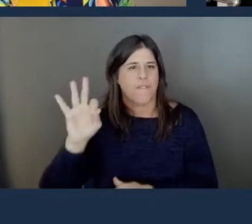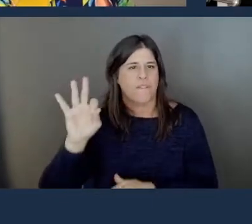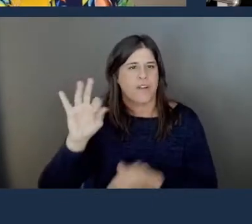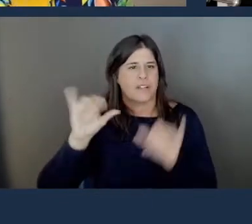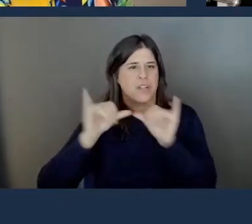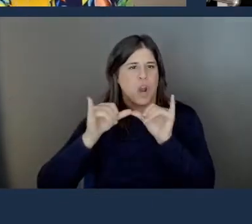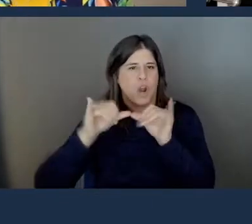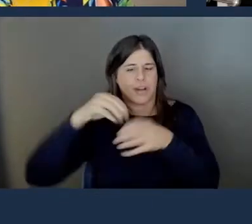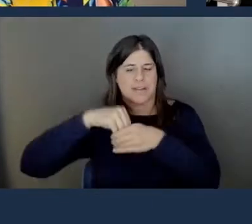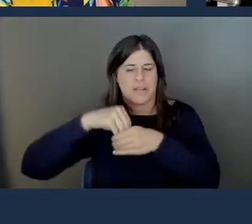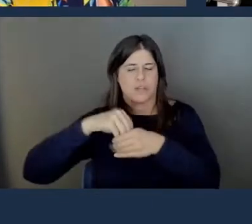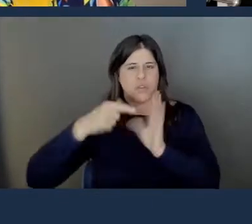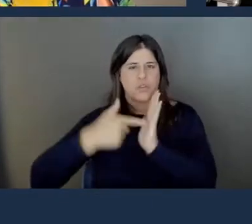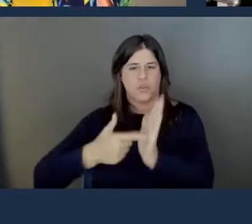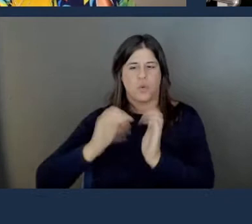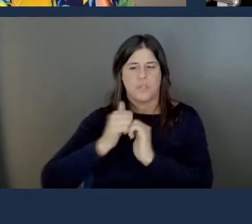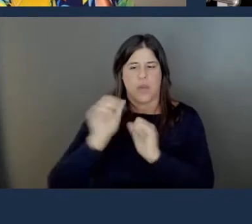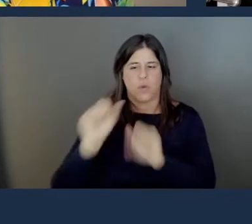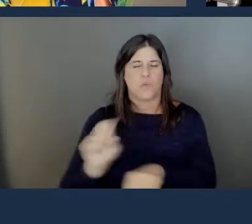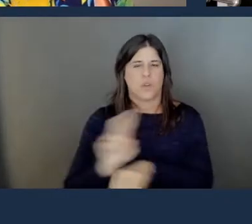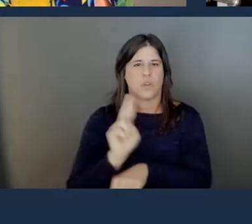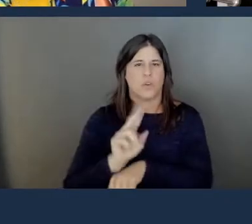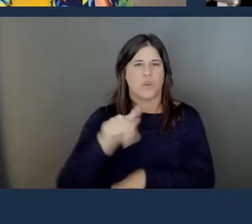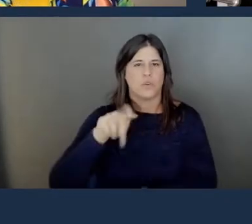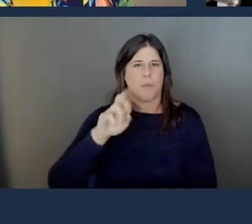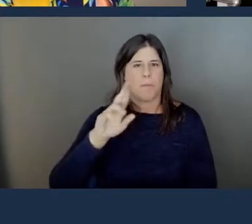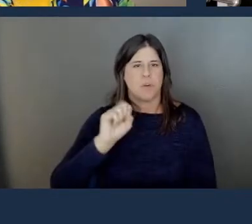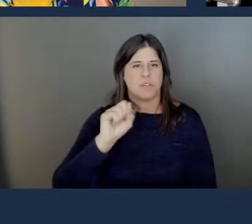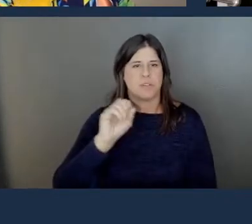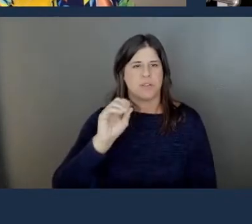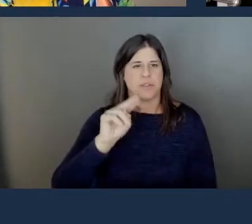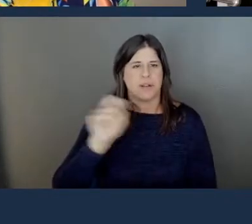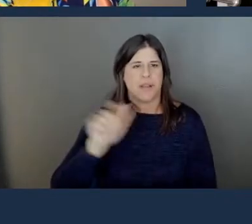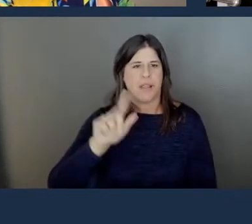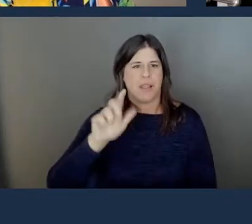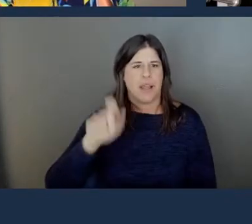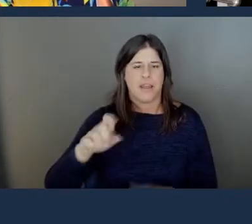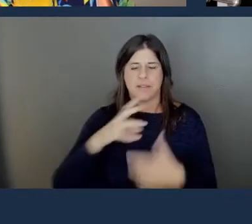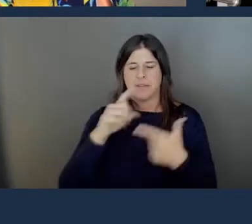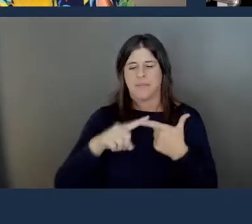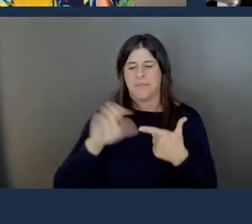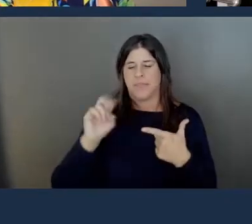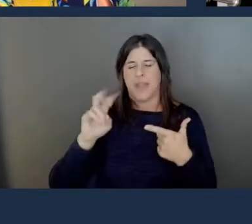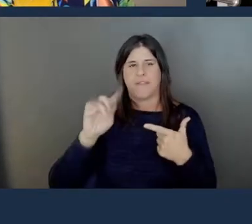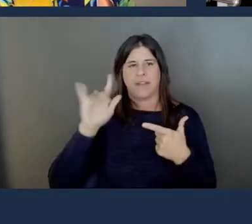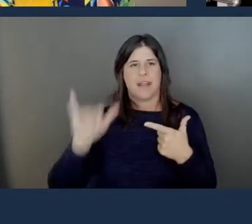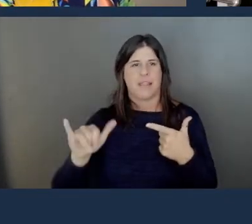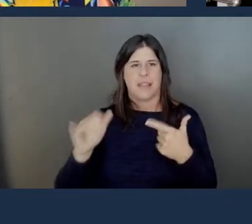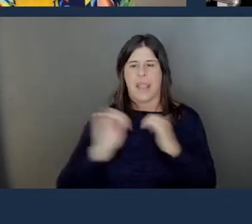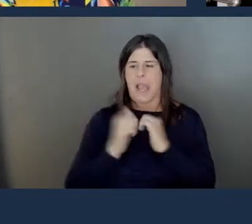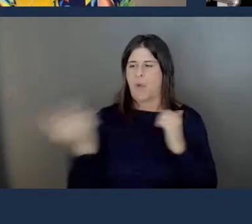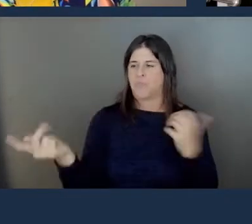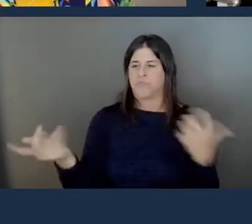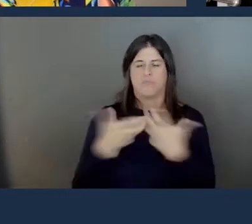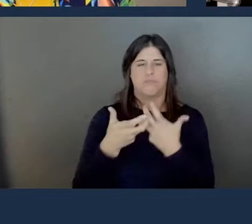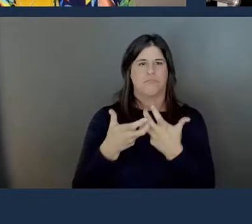how you can use Personalized and Evidently together. So as usual, we're always interested